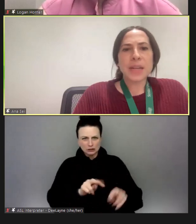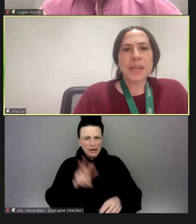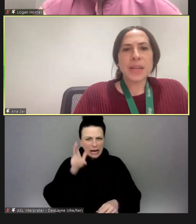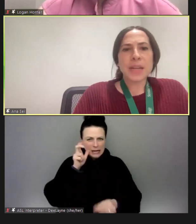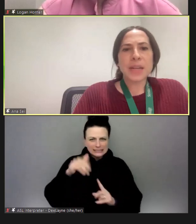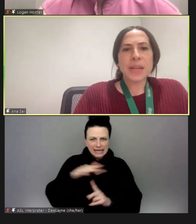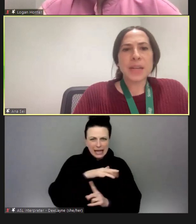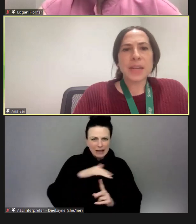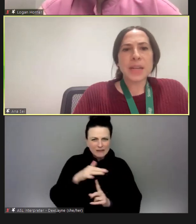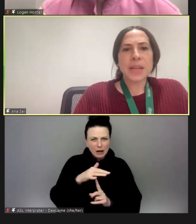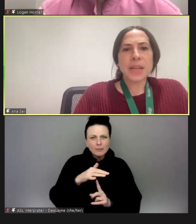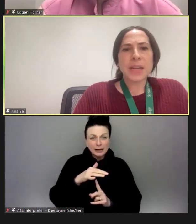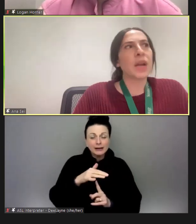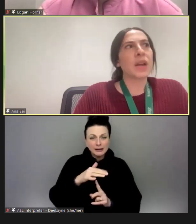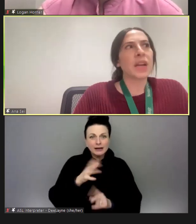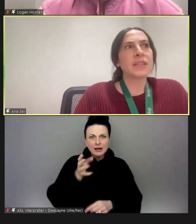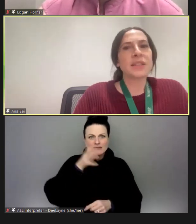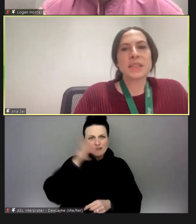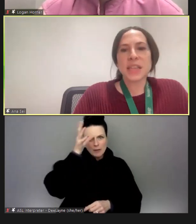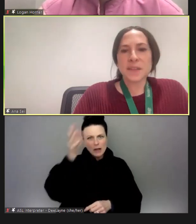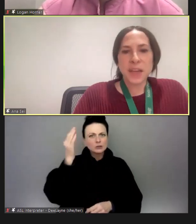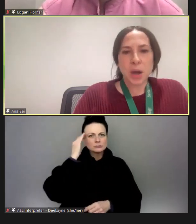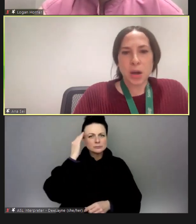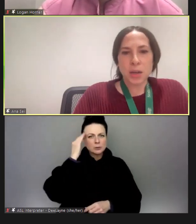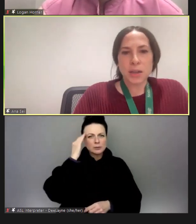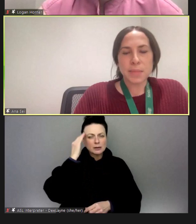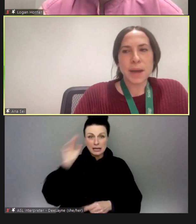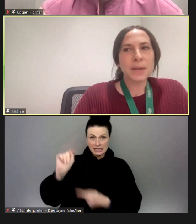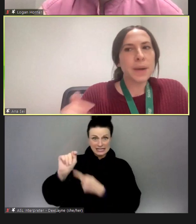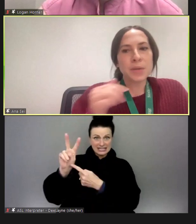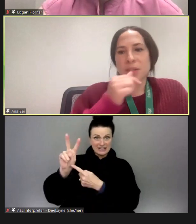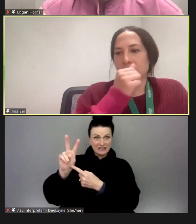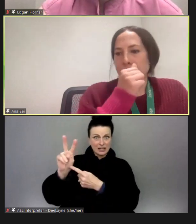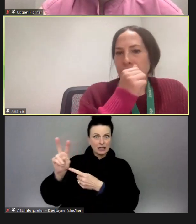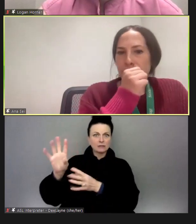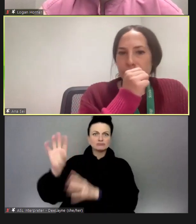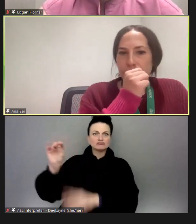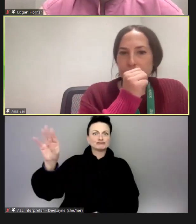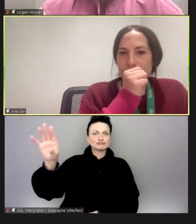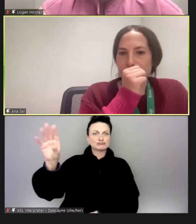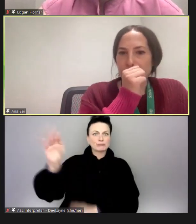the for parents to be aware is the TV on